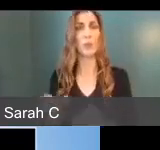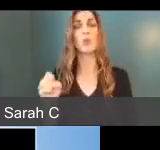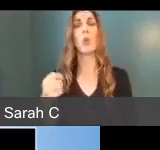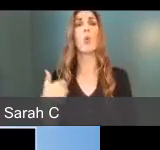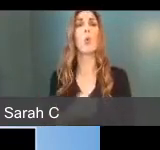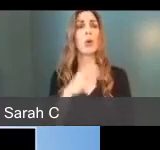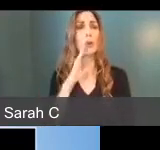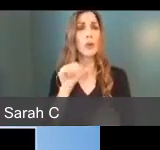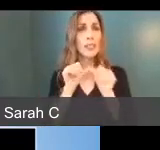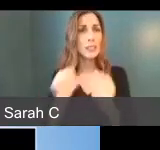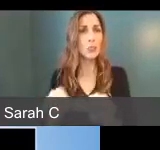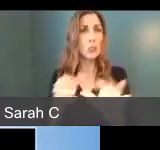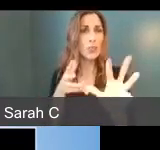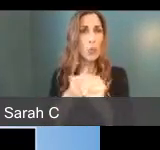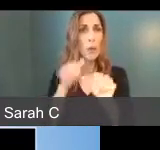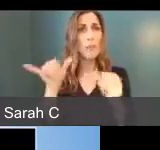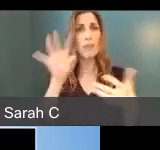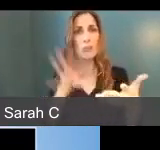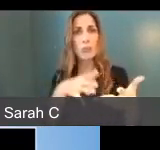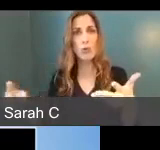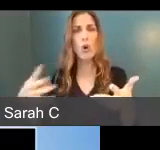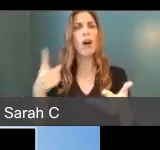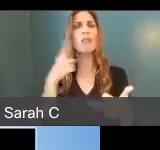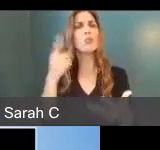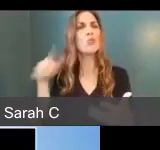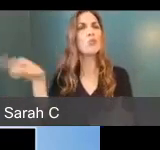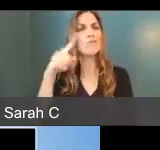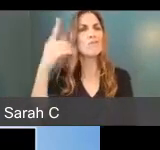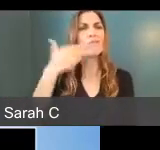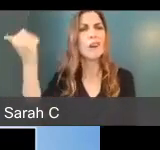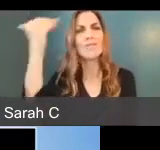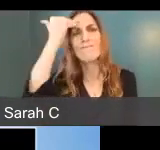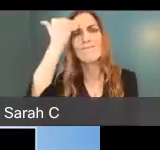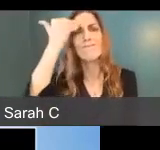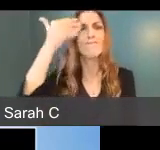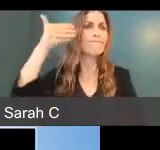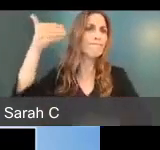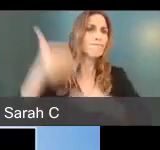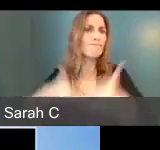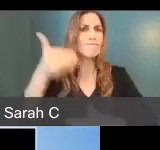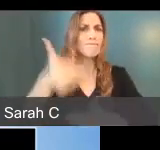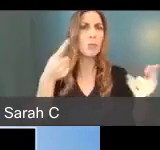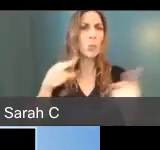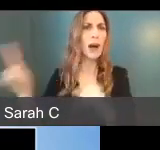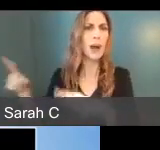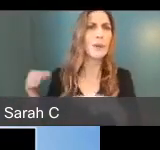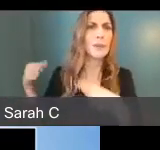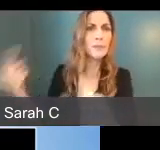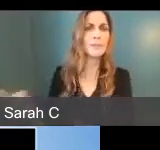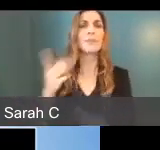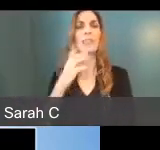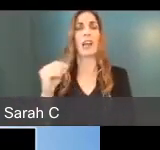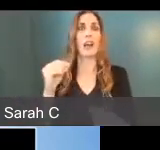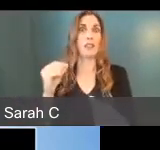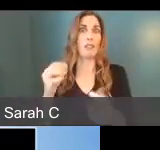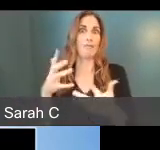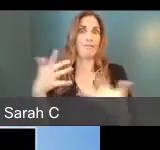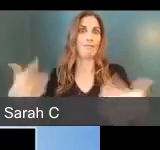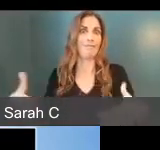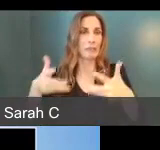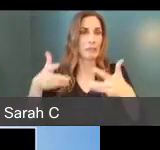sense of how we're coming and the enormity of the job ahead of us, and as we continue to ask for